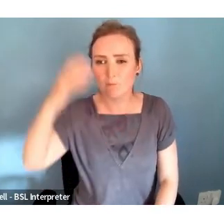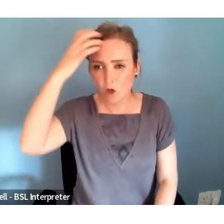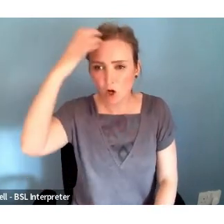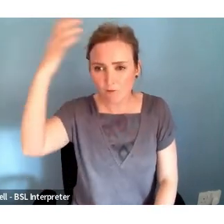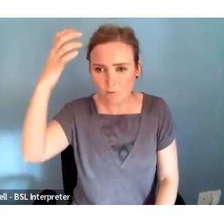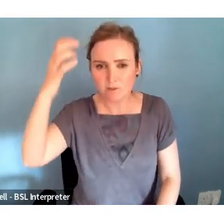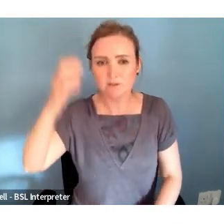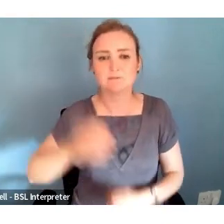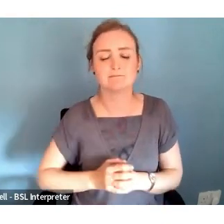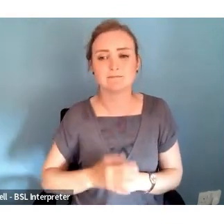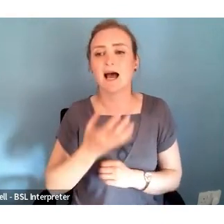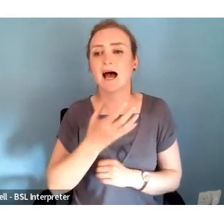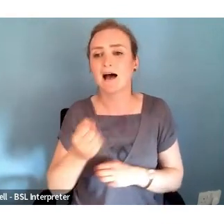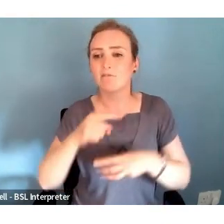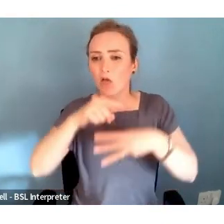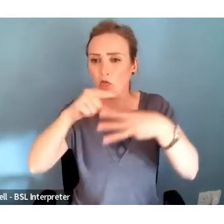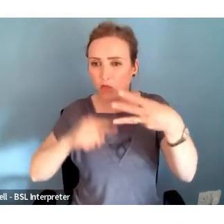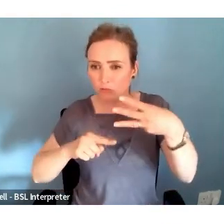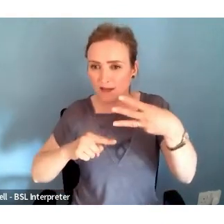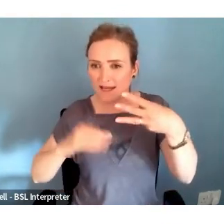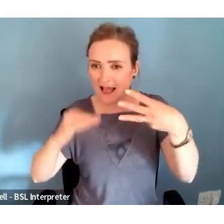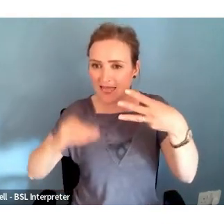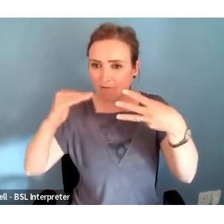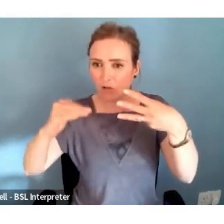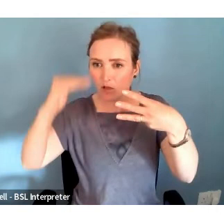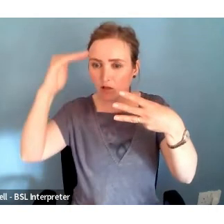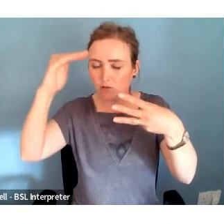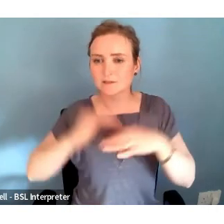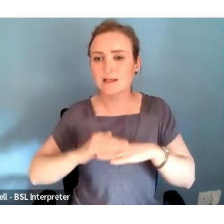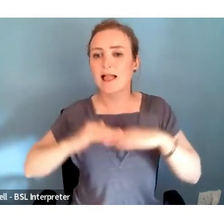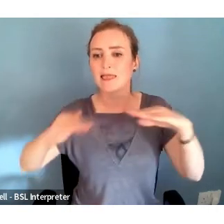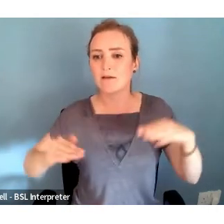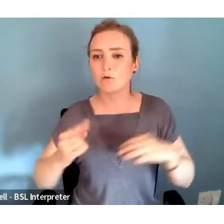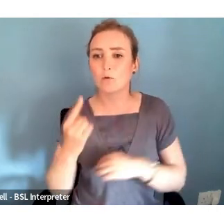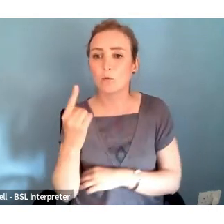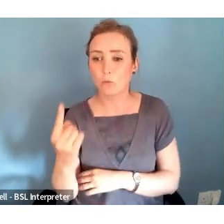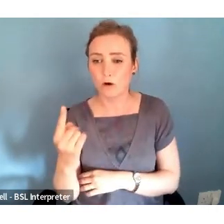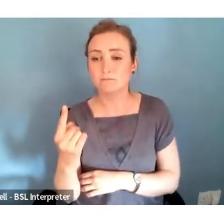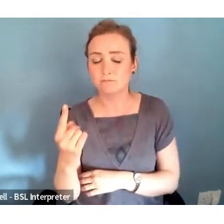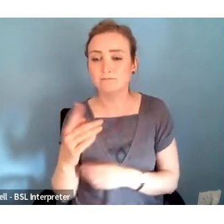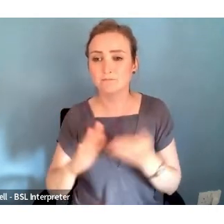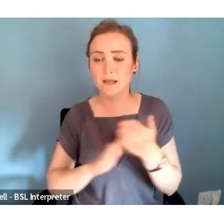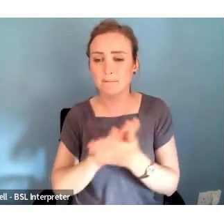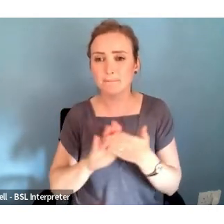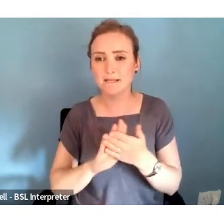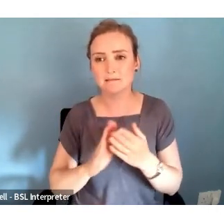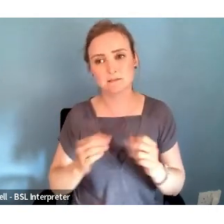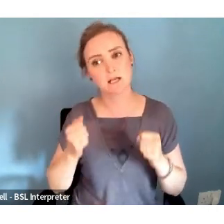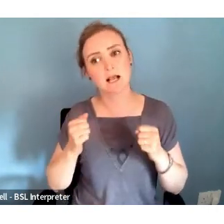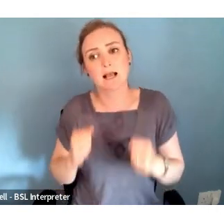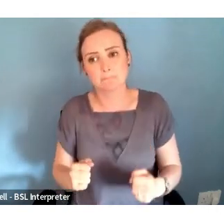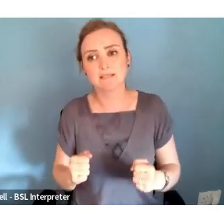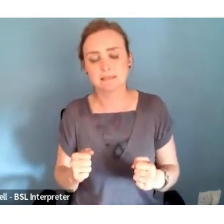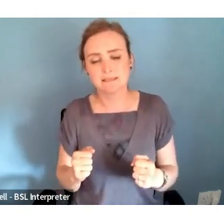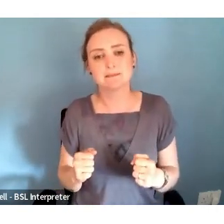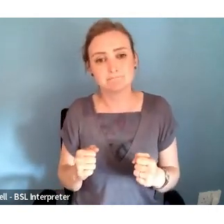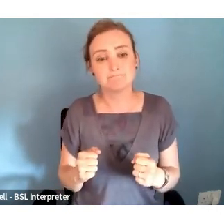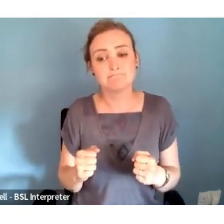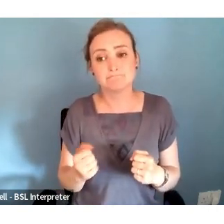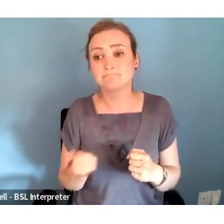three levels. Level 1 is committed which means that basically you sign up to say yeah we are committed to do this, we are going to put